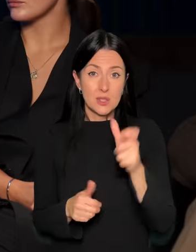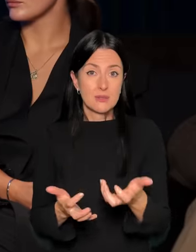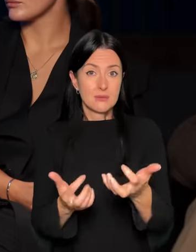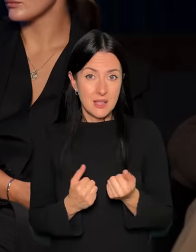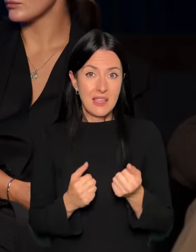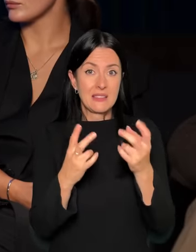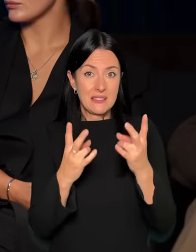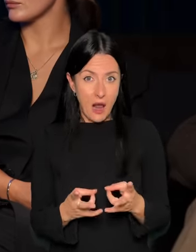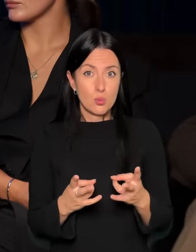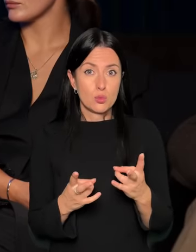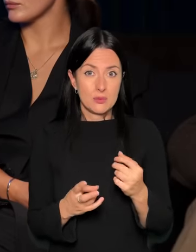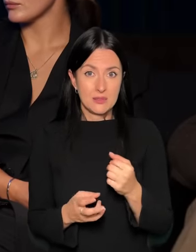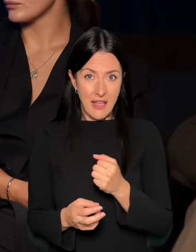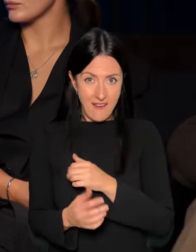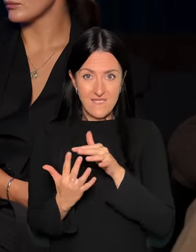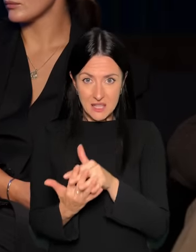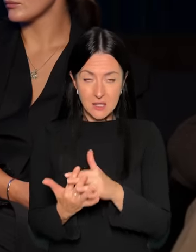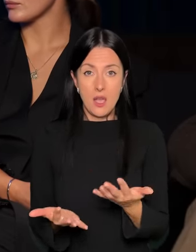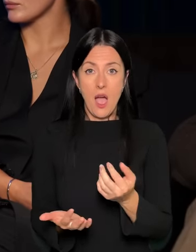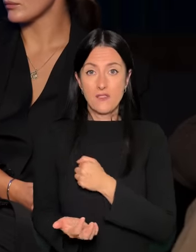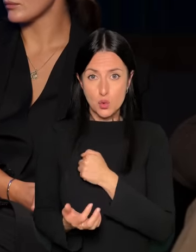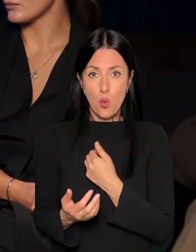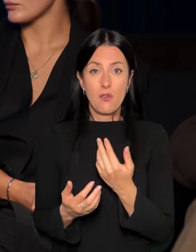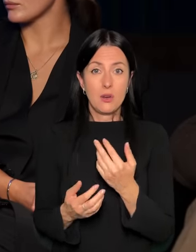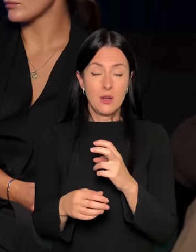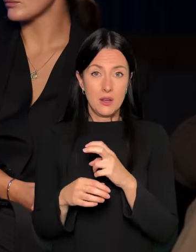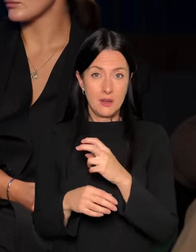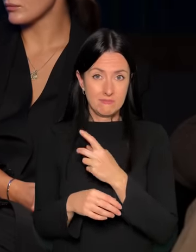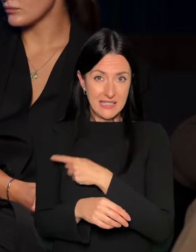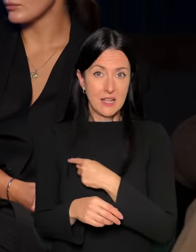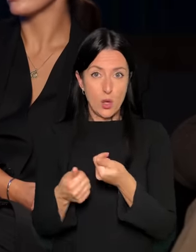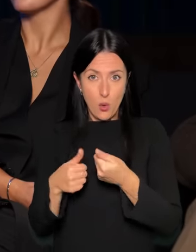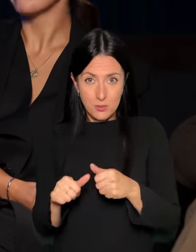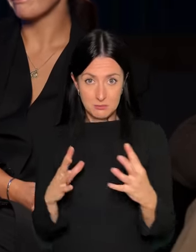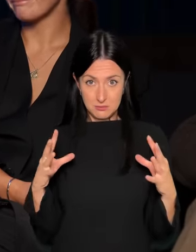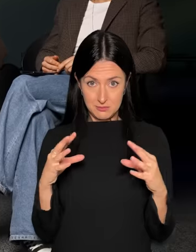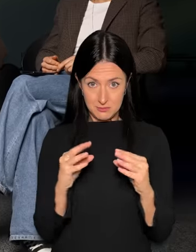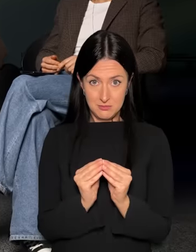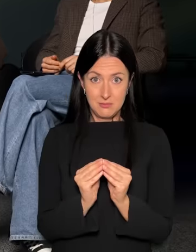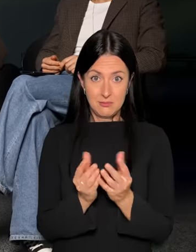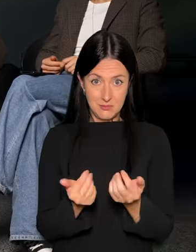A person gets injured in the war. Obviously, the war, the military medical commission, connect and get,